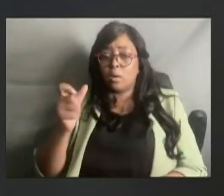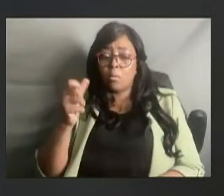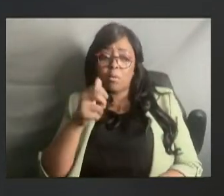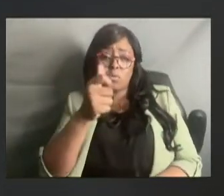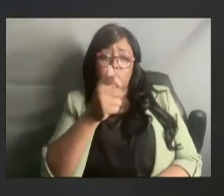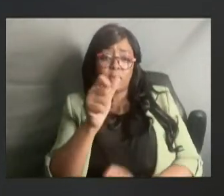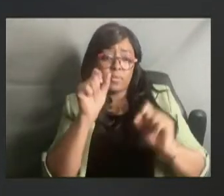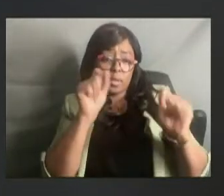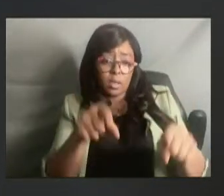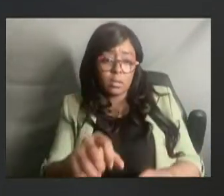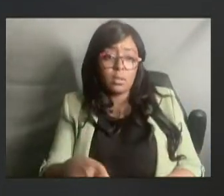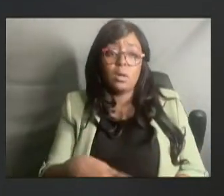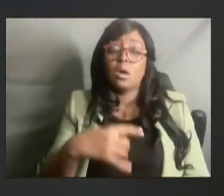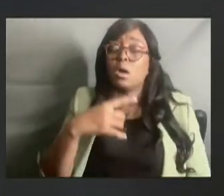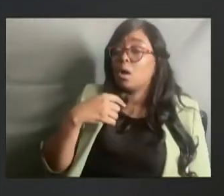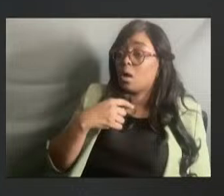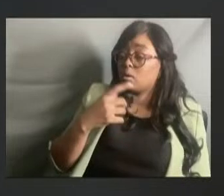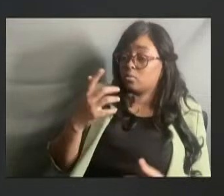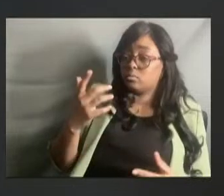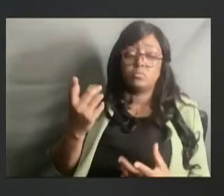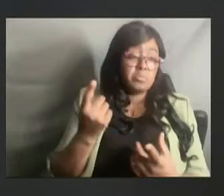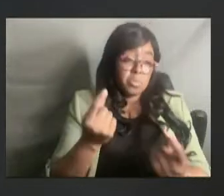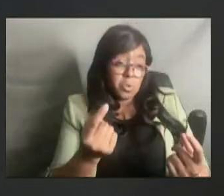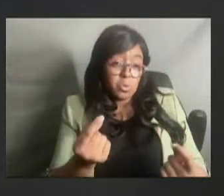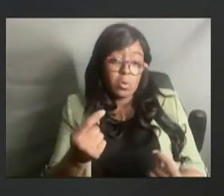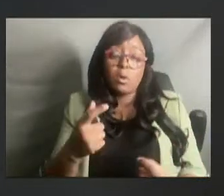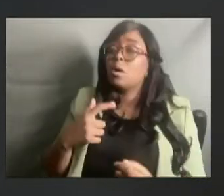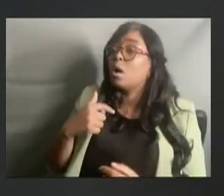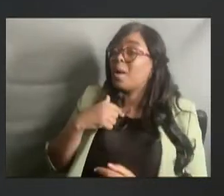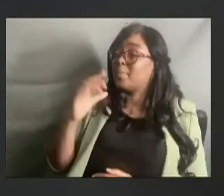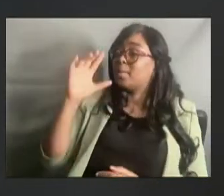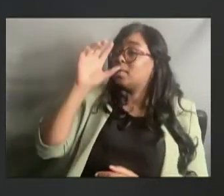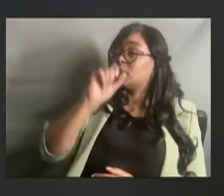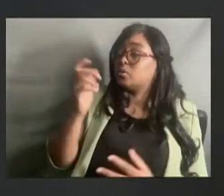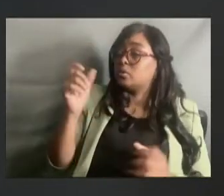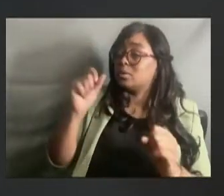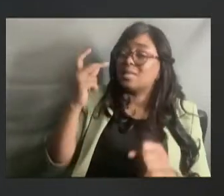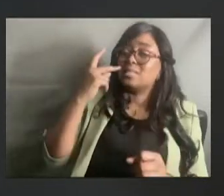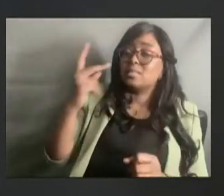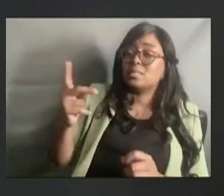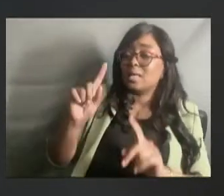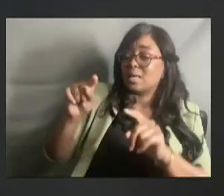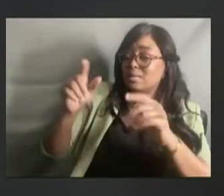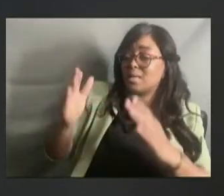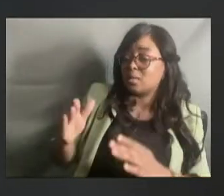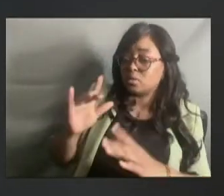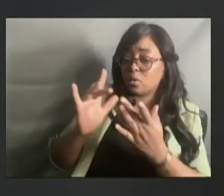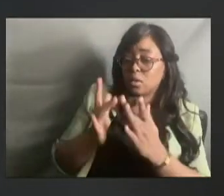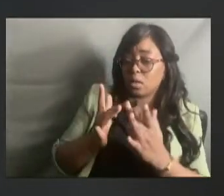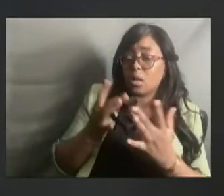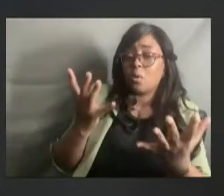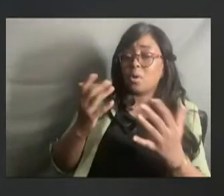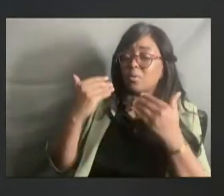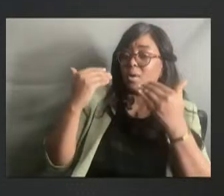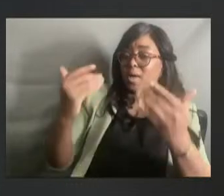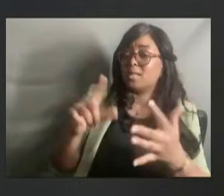or you can quarterback Q&A. What what would you like to do. Well I presume you can see our